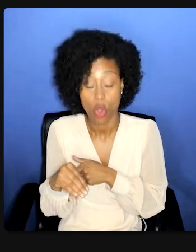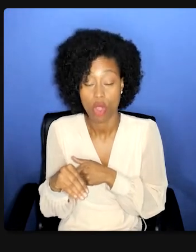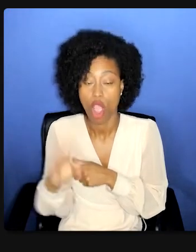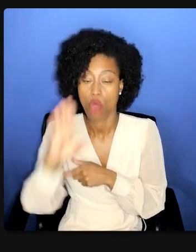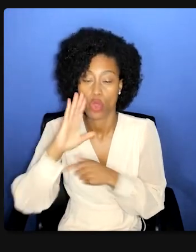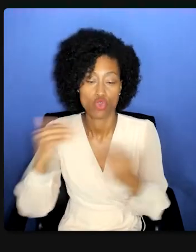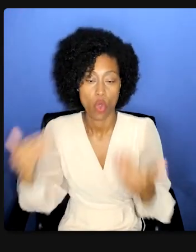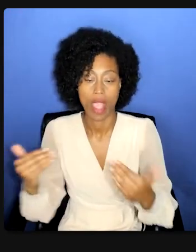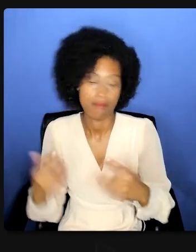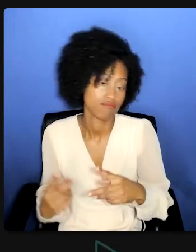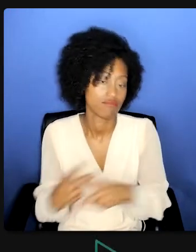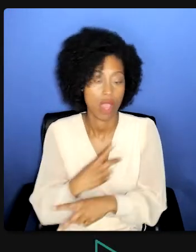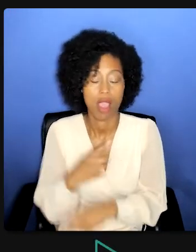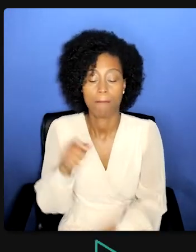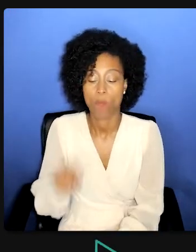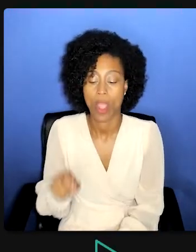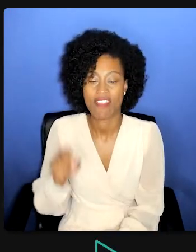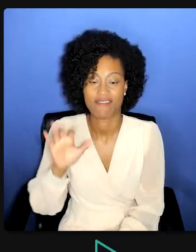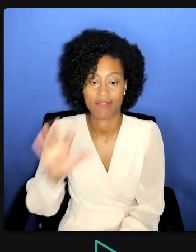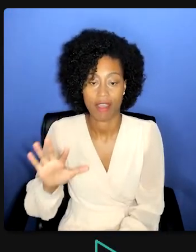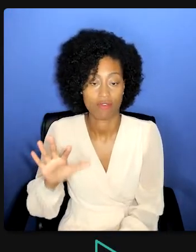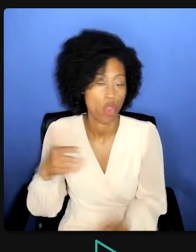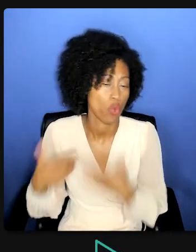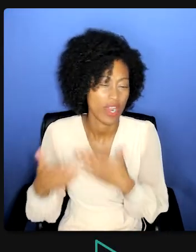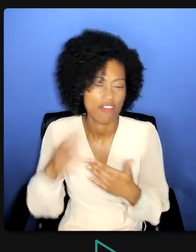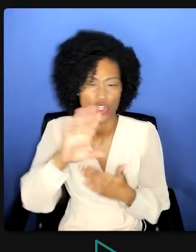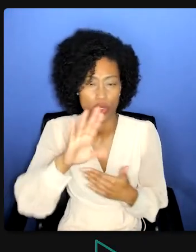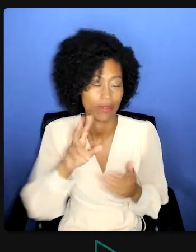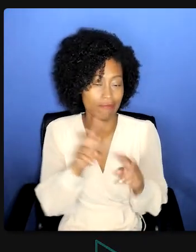we're going to multiply it by 1.5 or whatever value you choose.